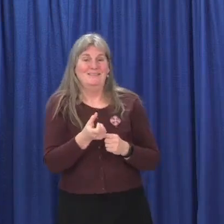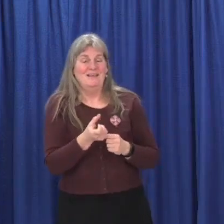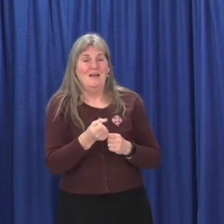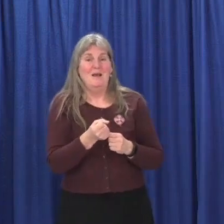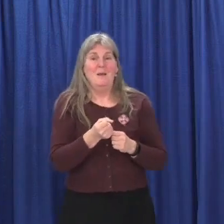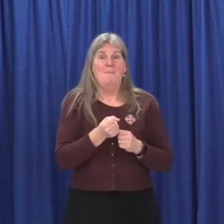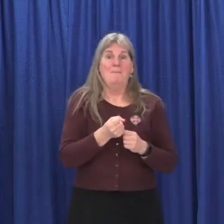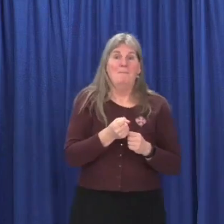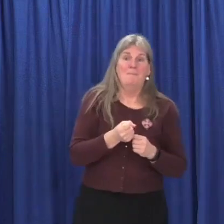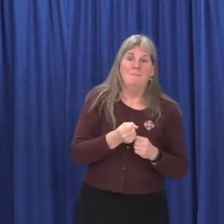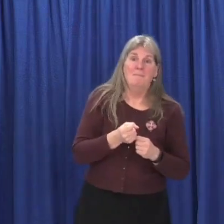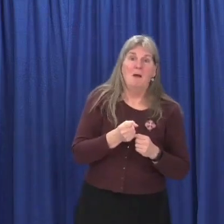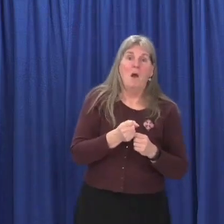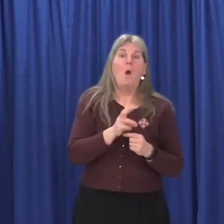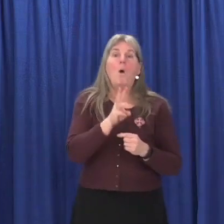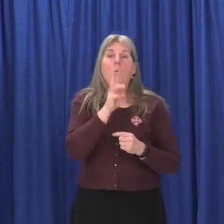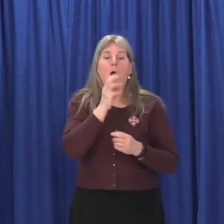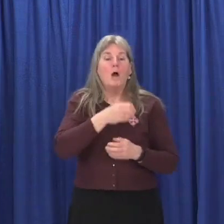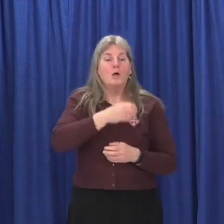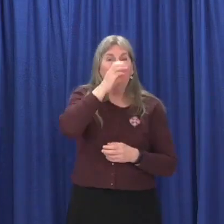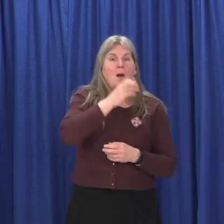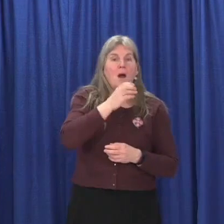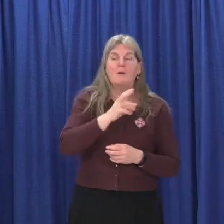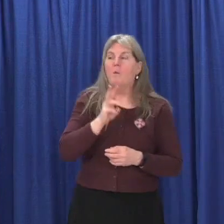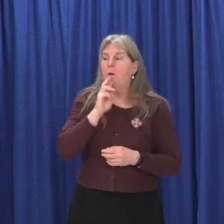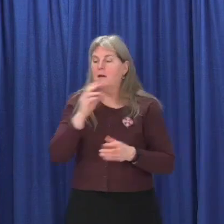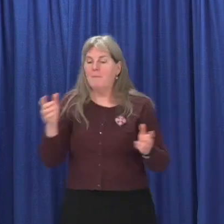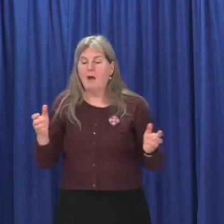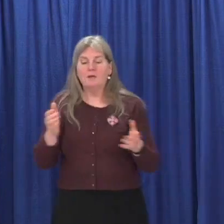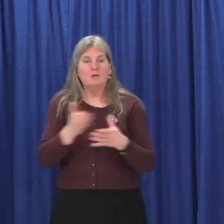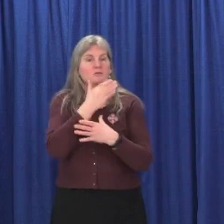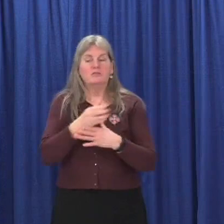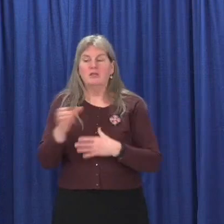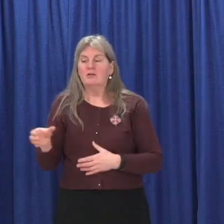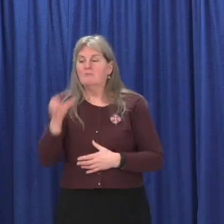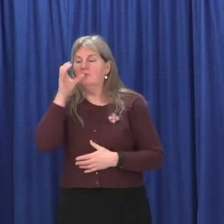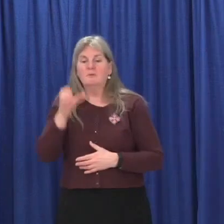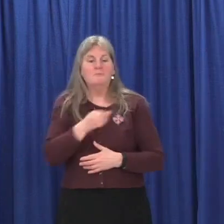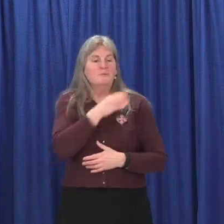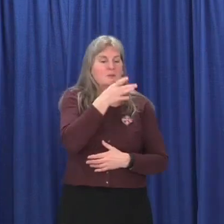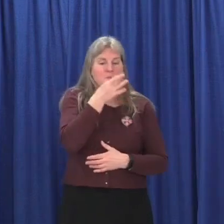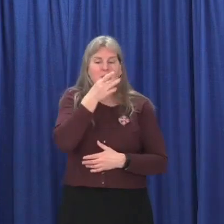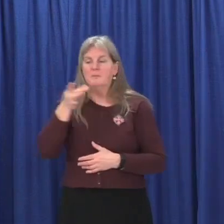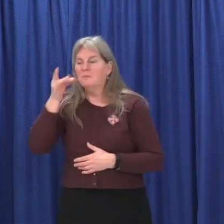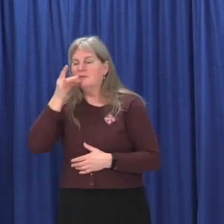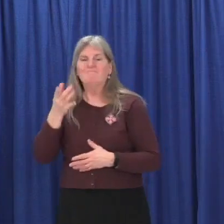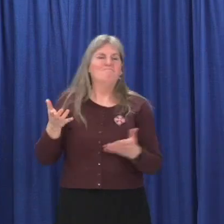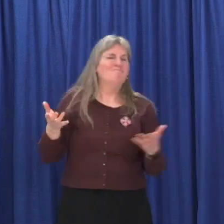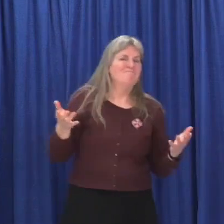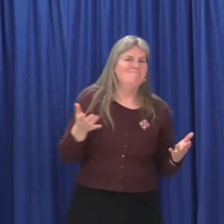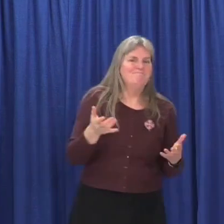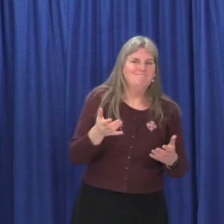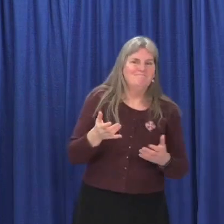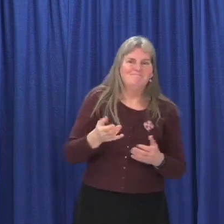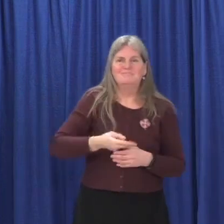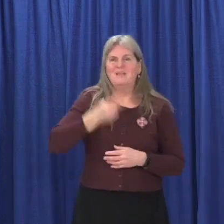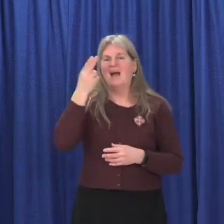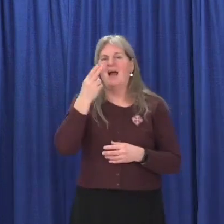be sharing a water bottle or something like that. Because you're spreading-- the possibility for spreading disease is high in those circumstances.